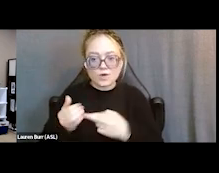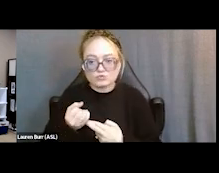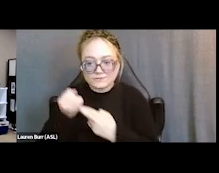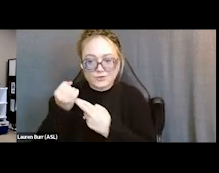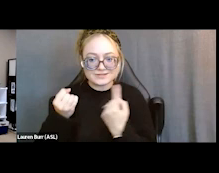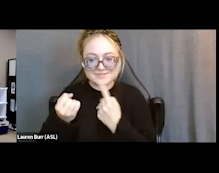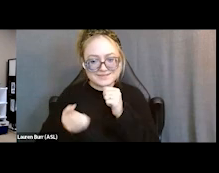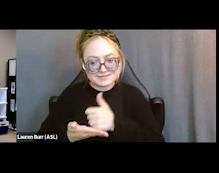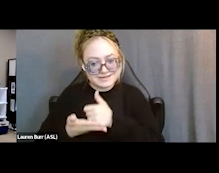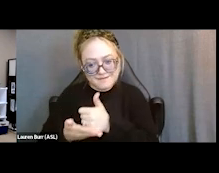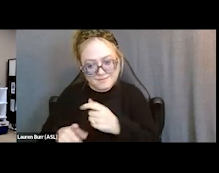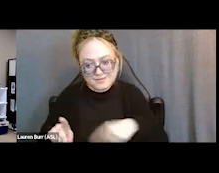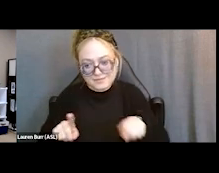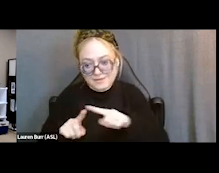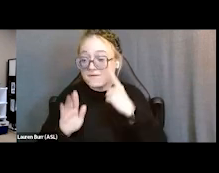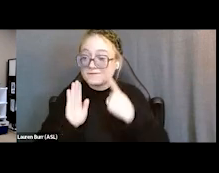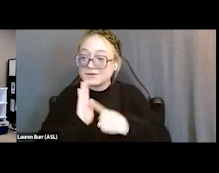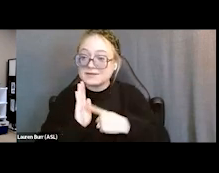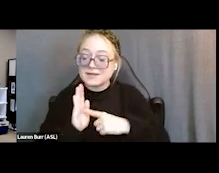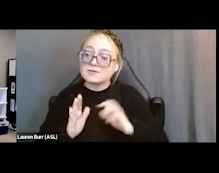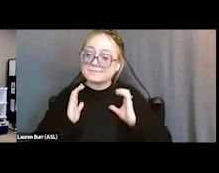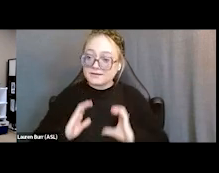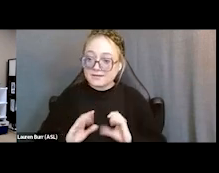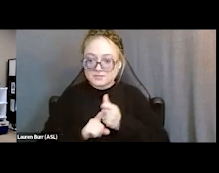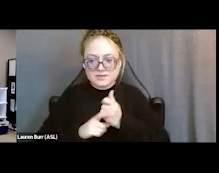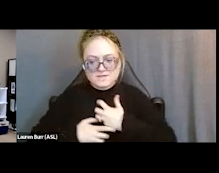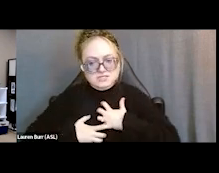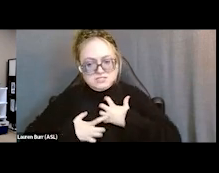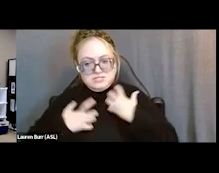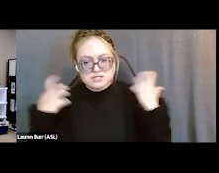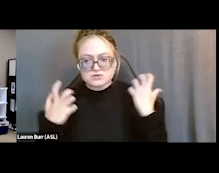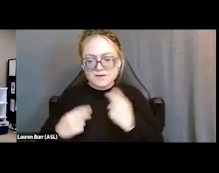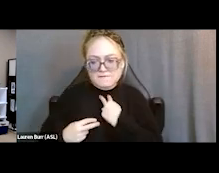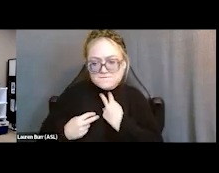So for example, if a service user is angry because the voices won't stop making derogatory